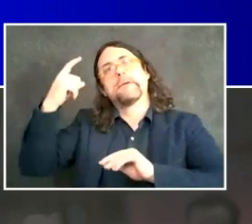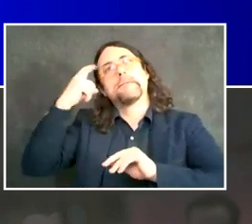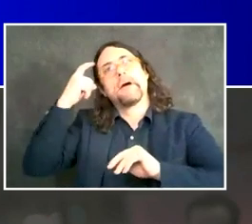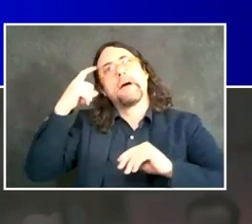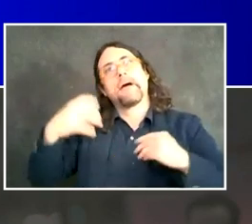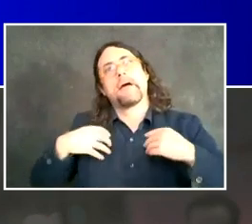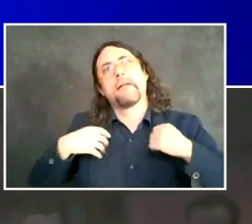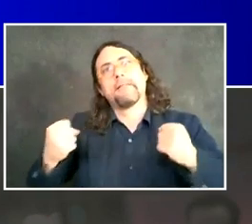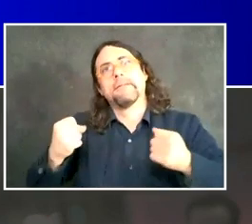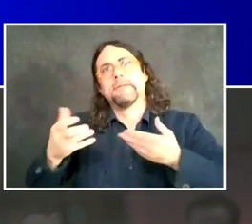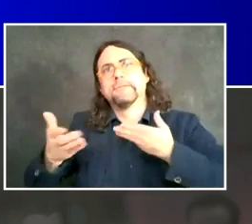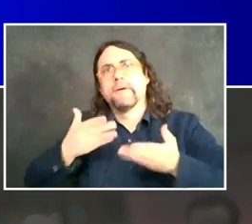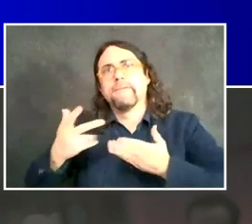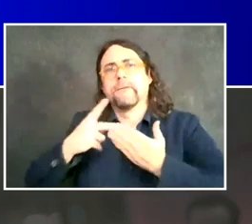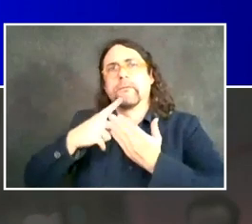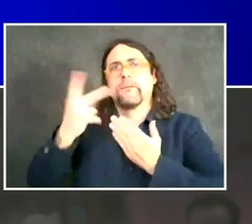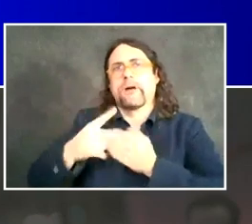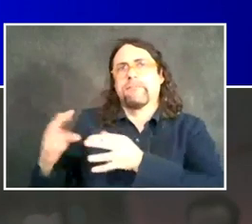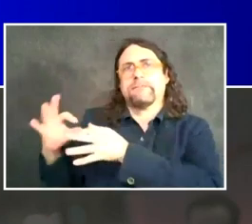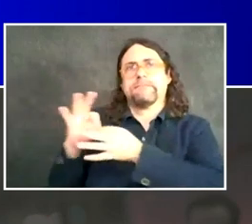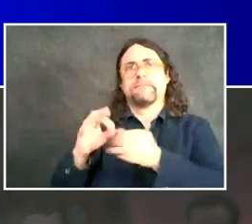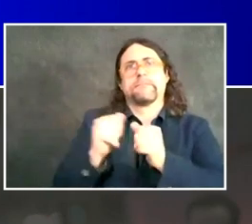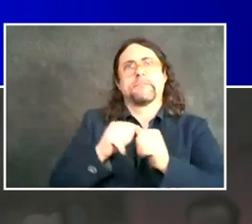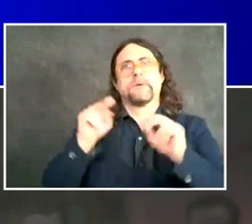BRING IT OUT IN THE OPEN AND